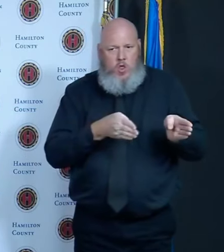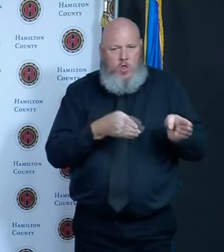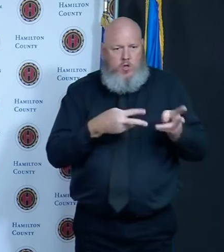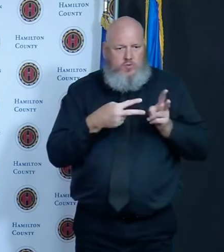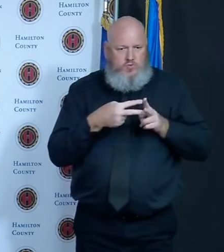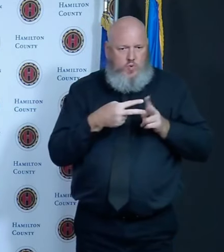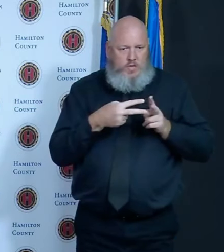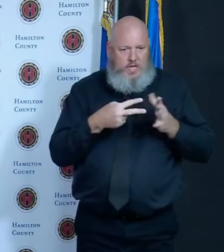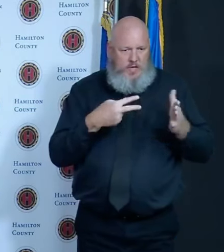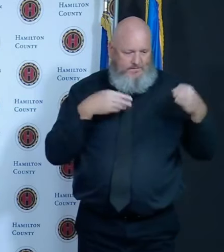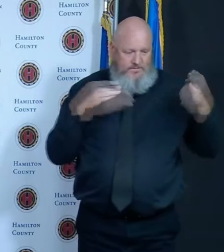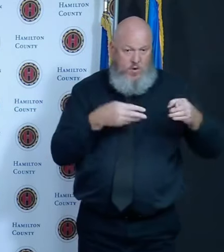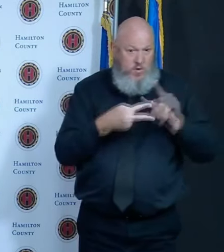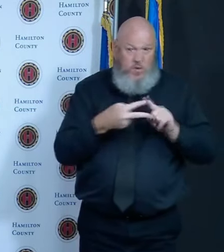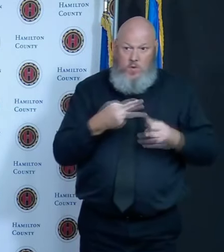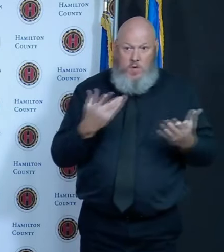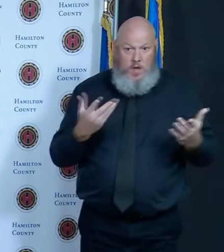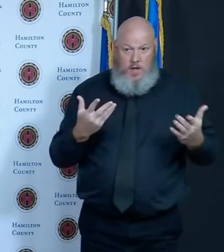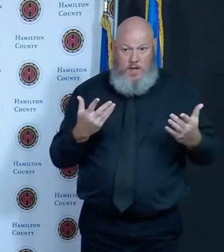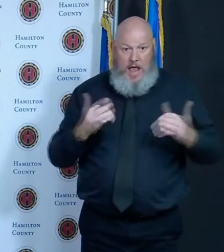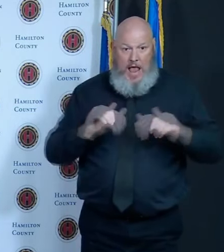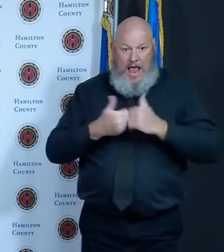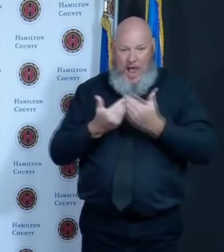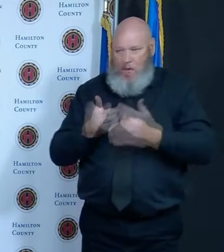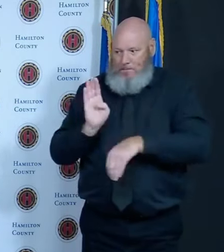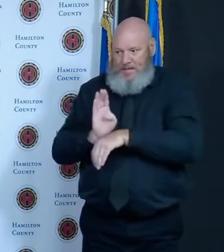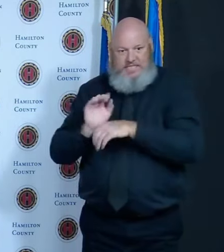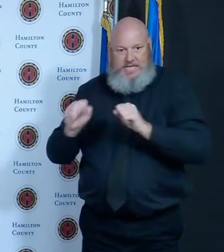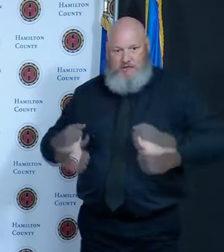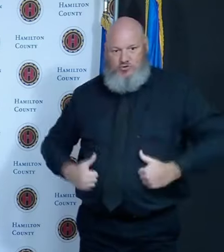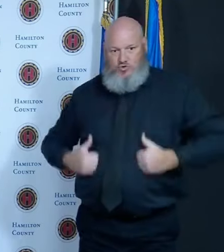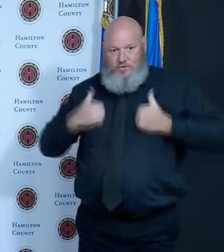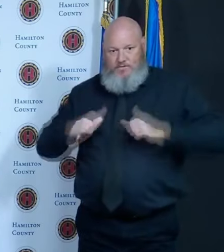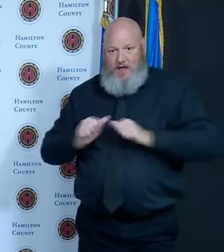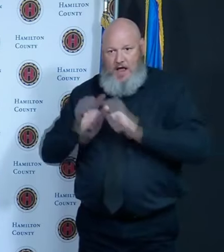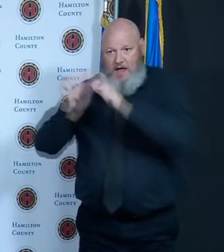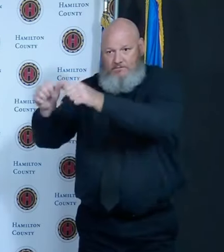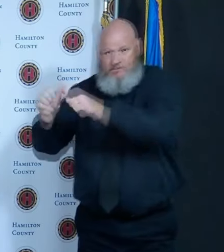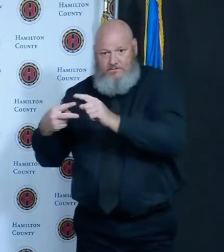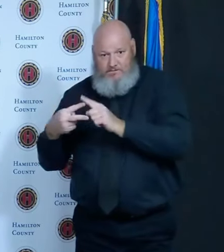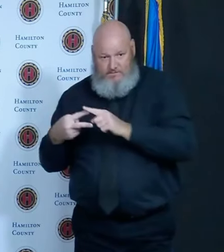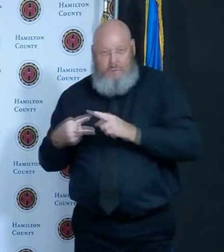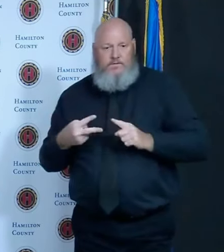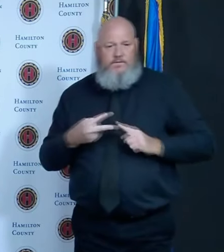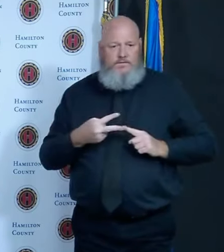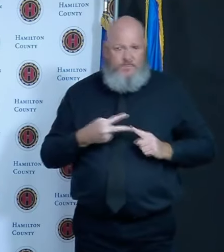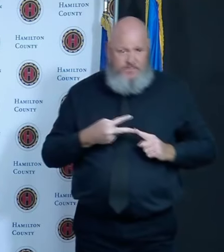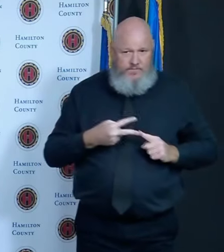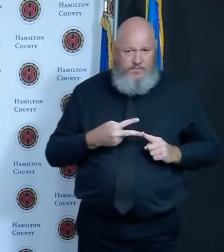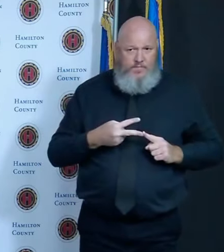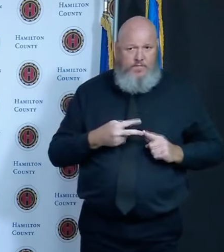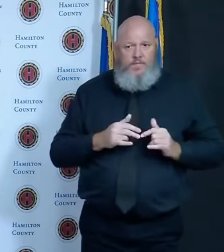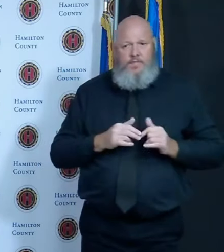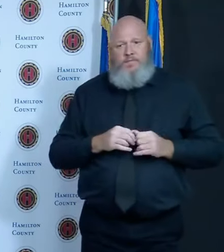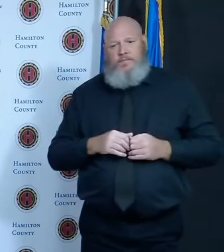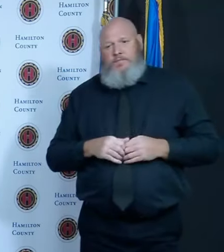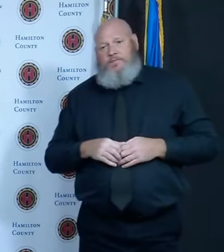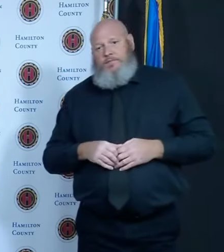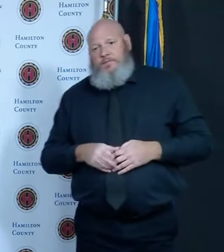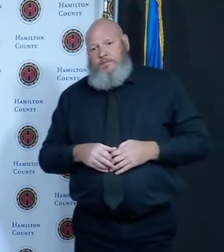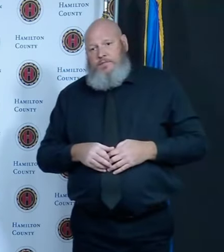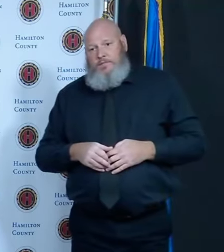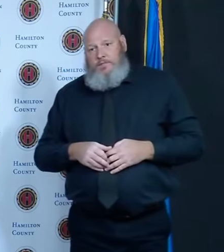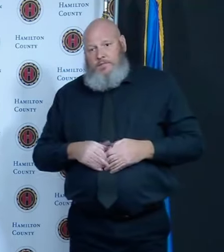alive and two how do we put people to work and so over the last month we have